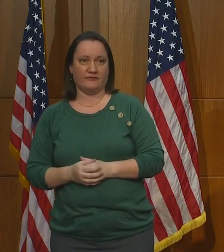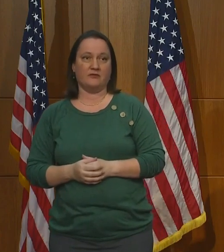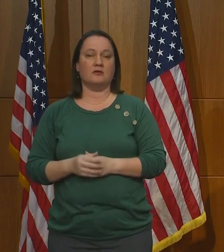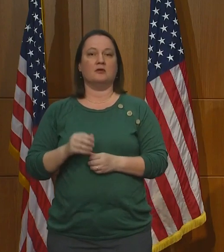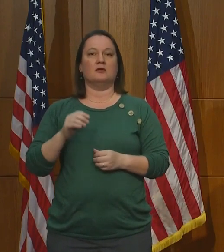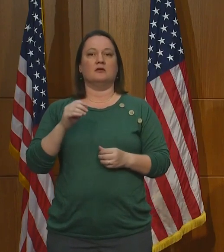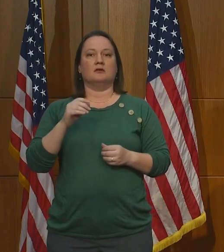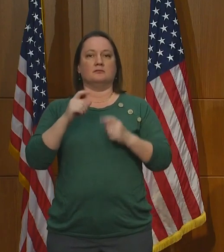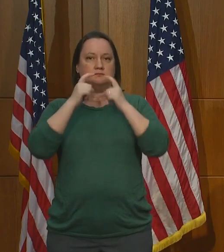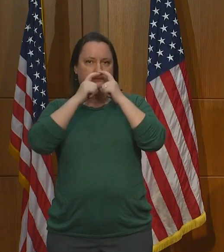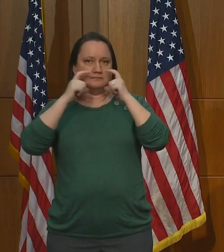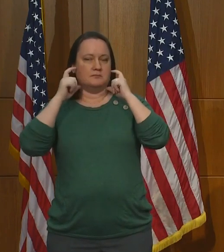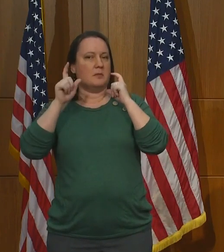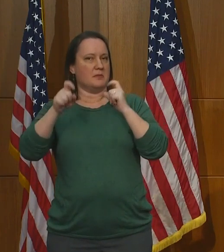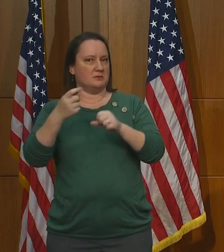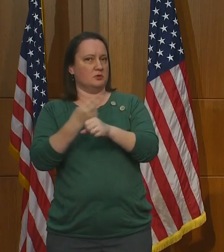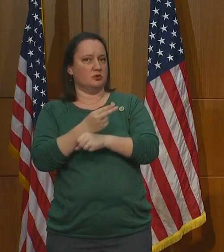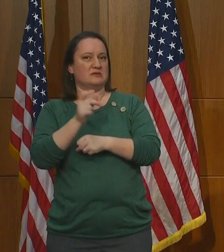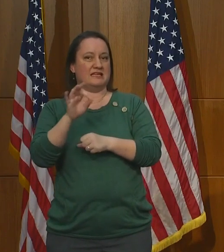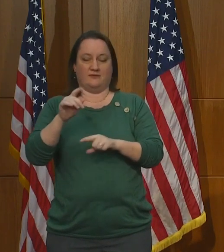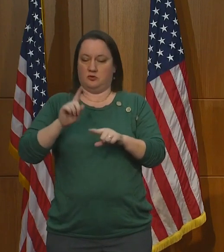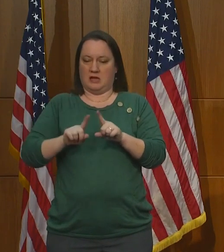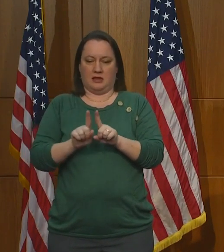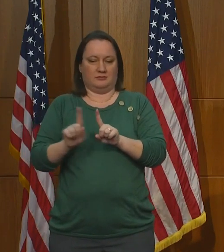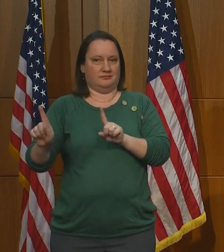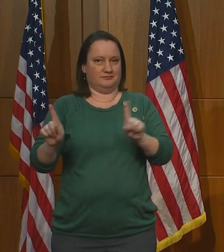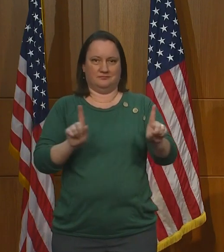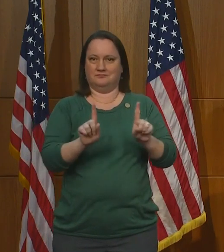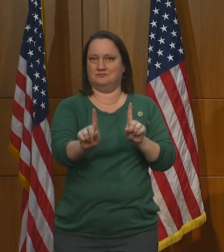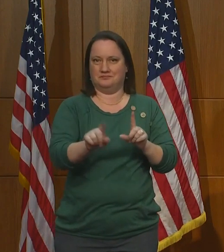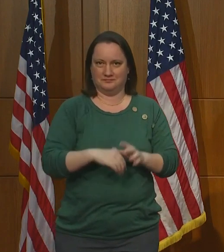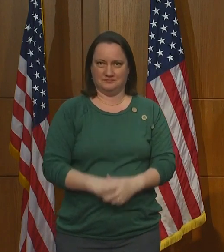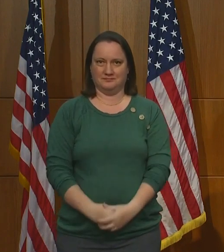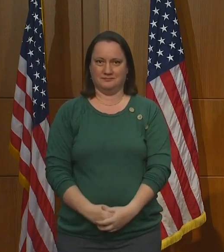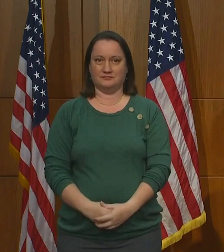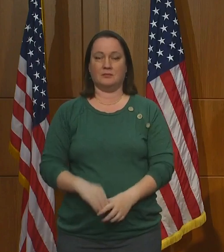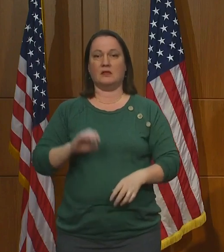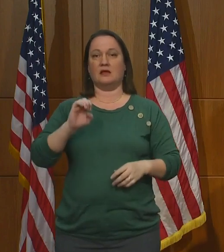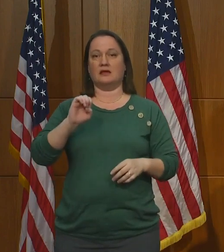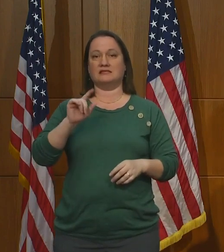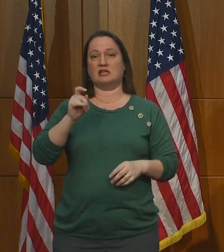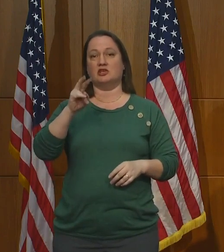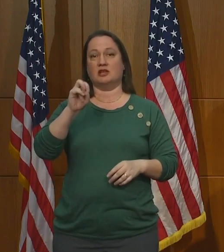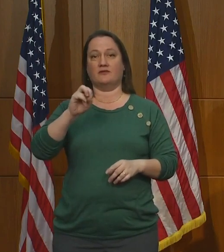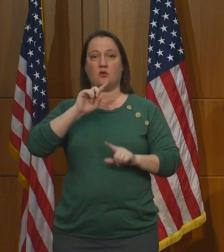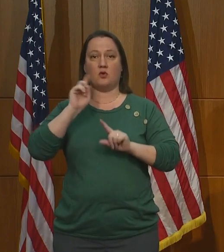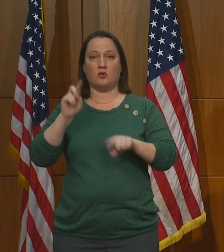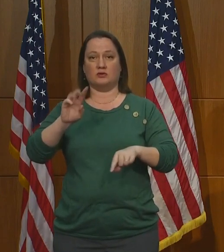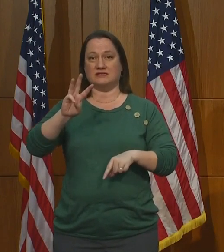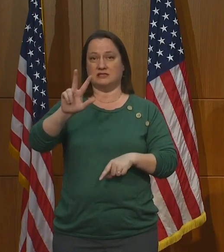FACE COVERINGS BY STAFF WERE PHYSICAL DISTANCING CANNOT BE